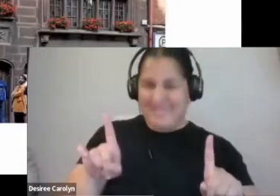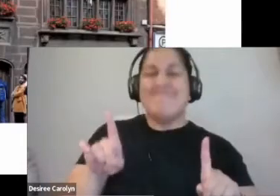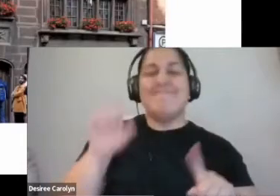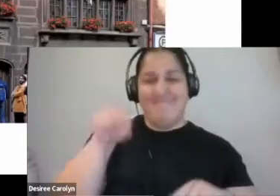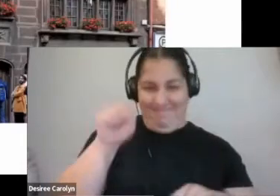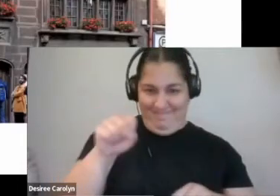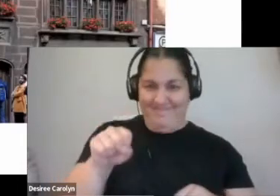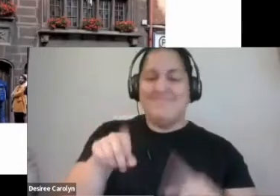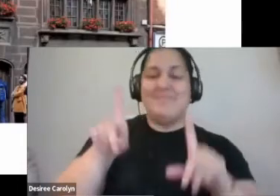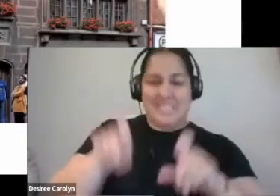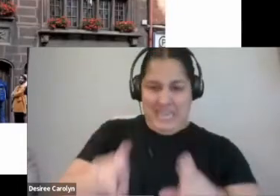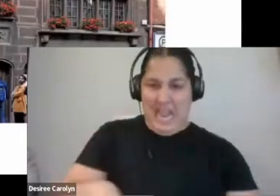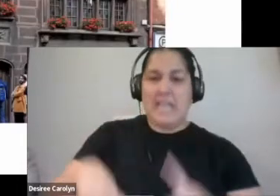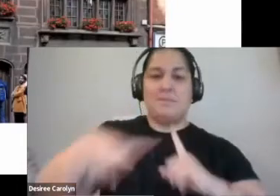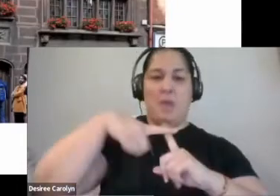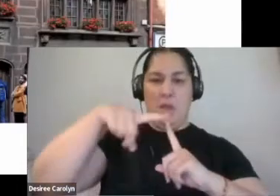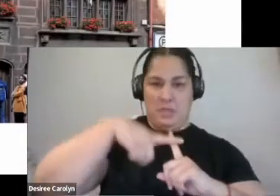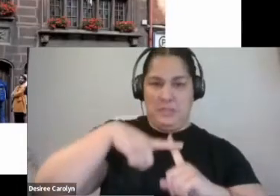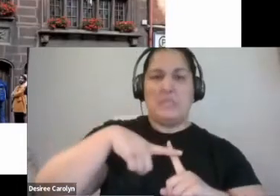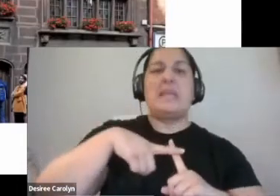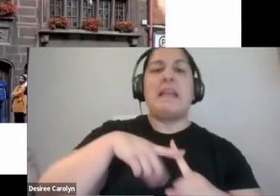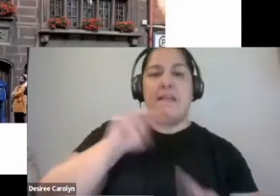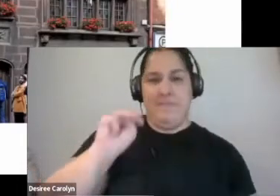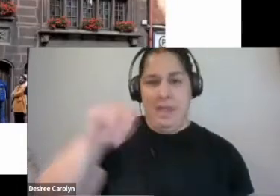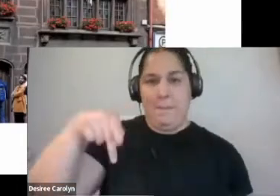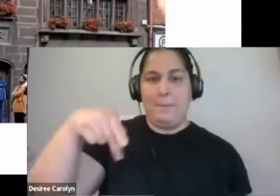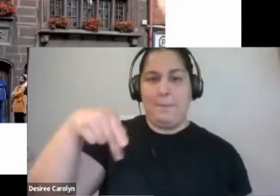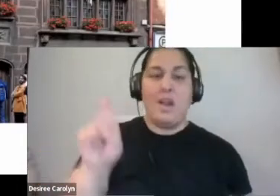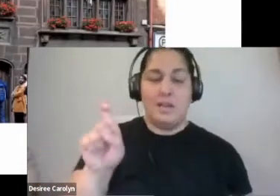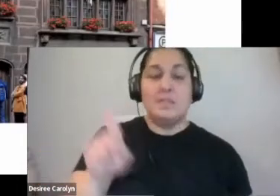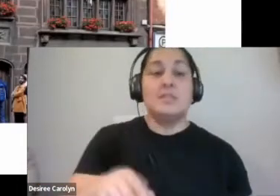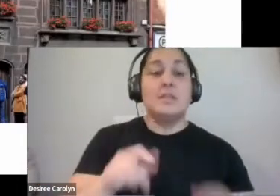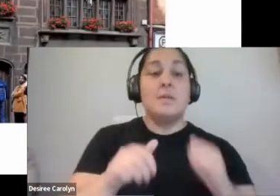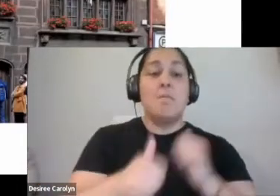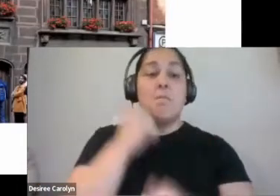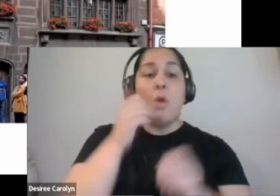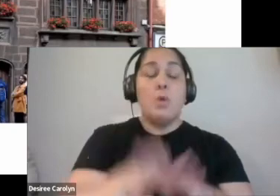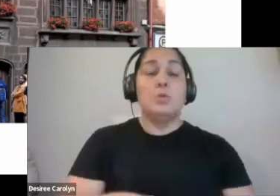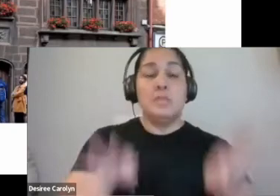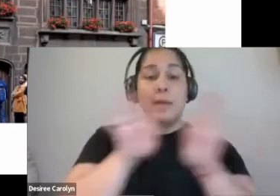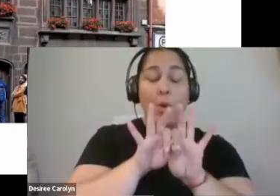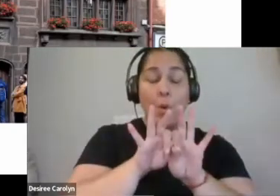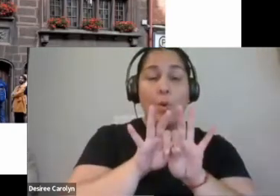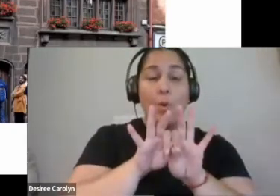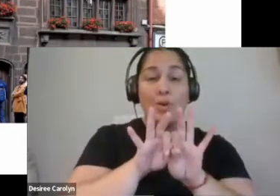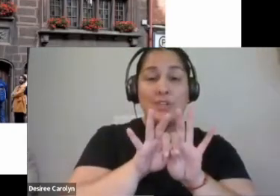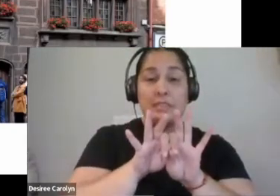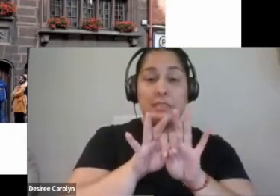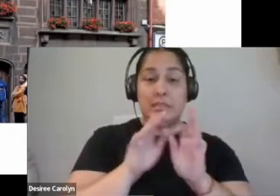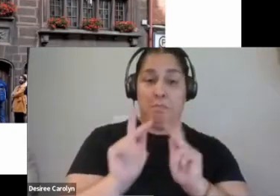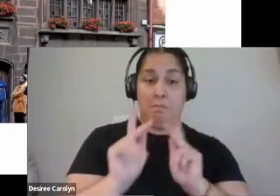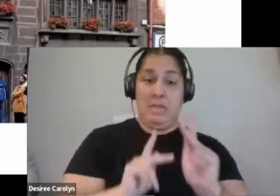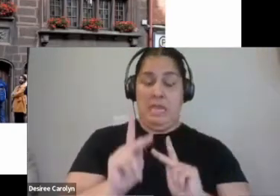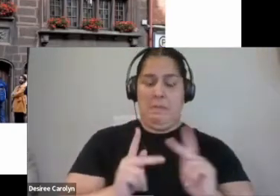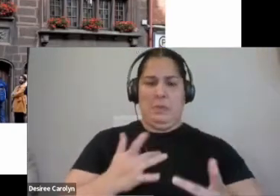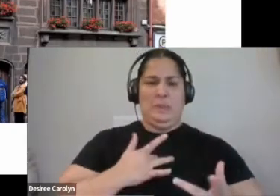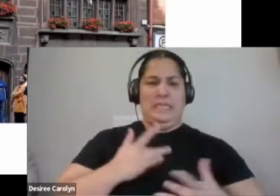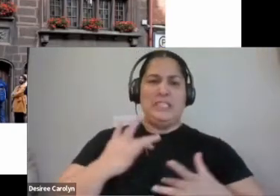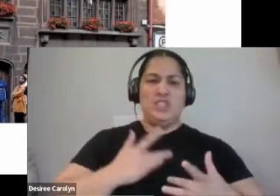not. What is important is that despite a lot of concern about this, as far as I know as of